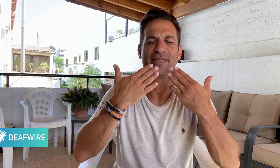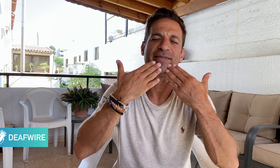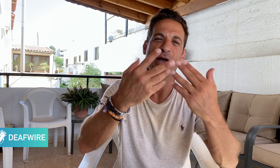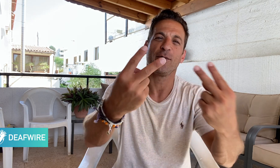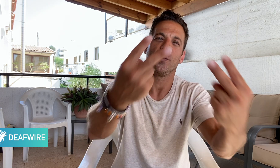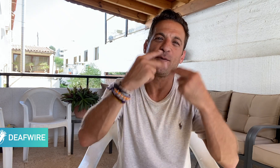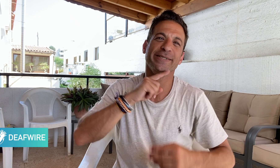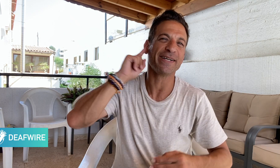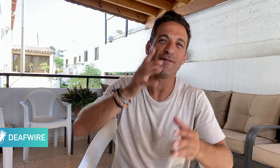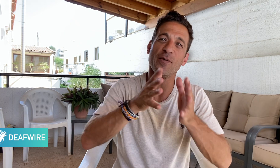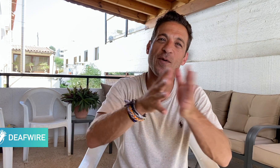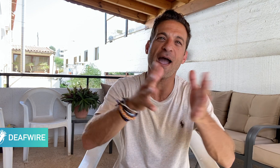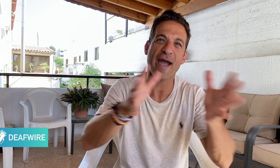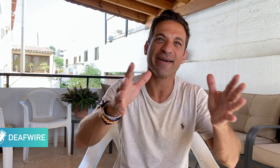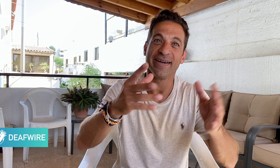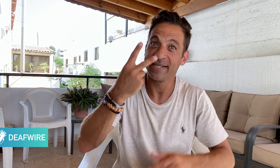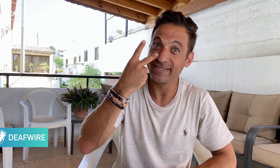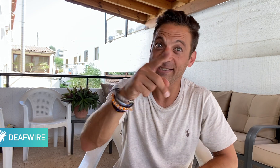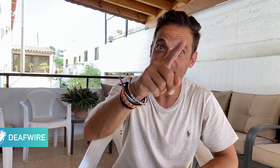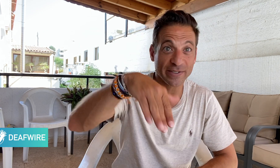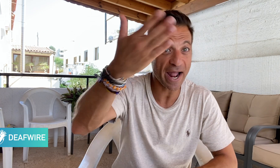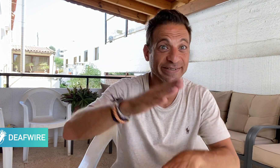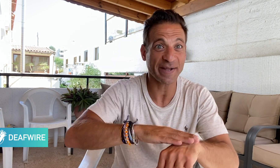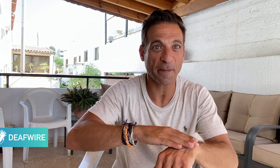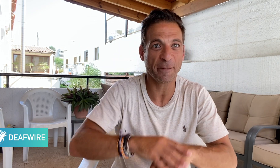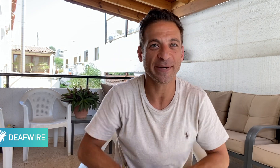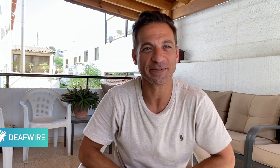Thank you for watching DeafWire! See you!